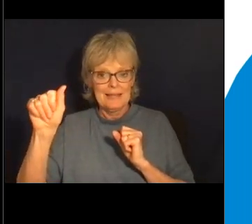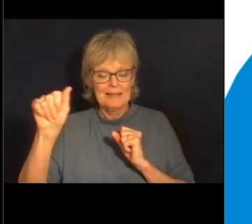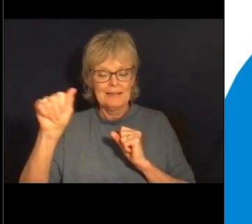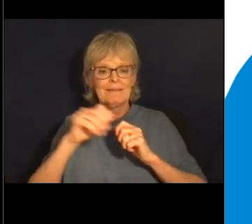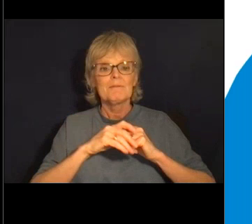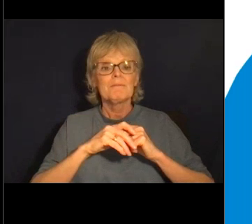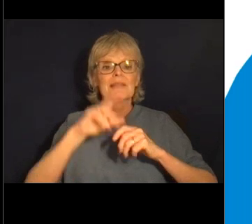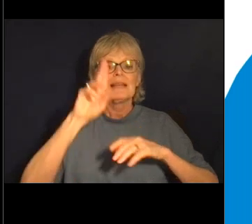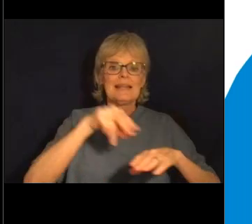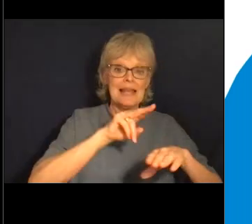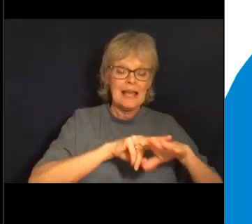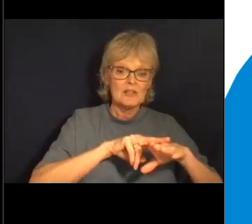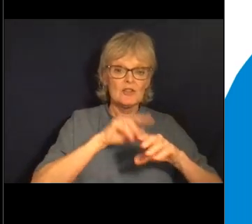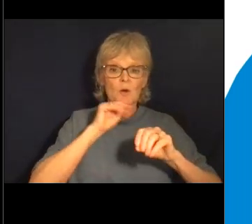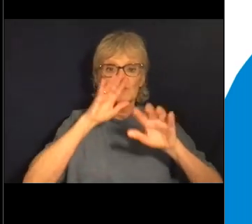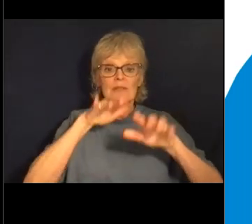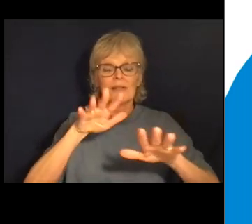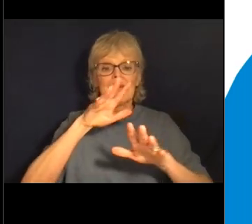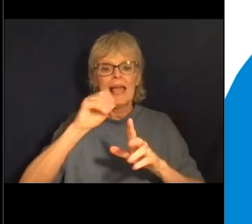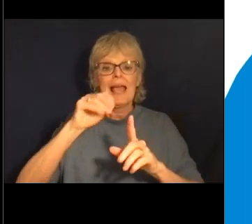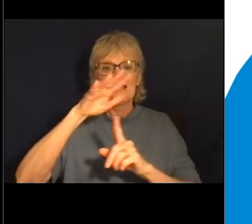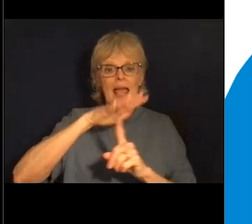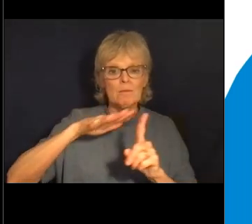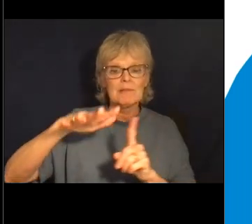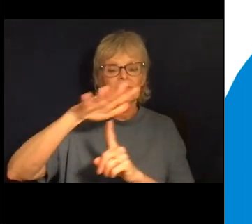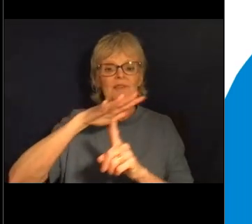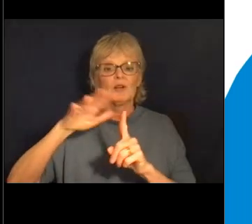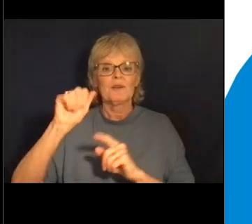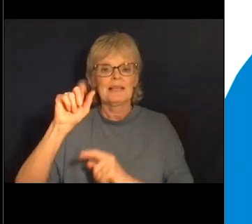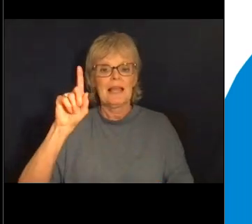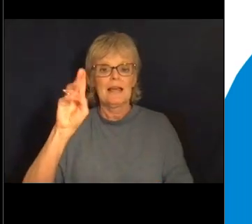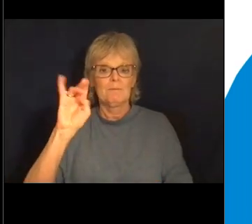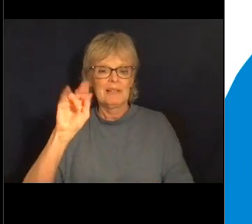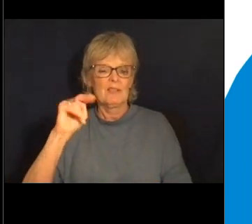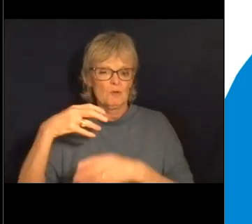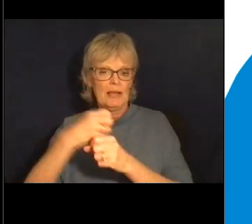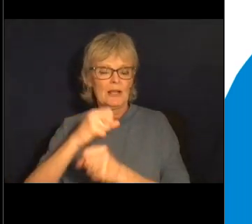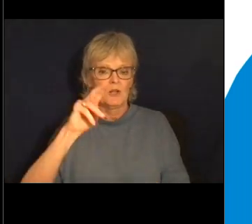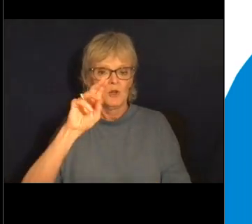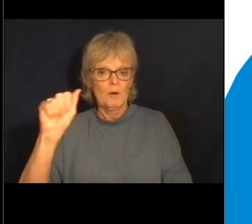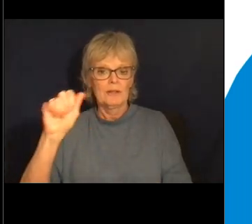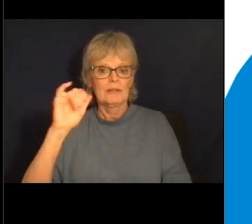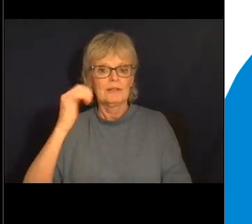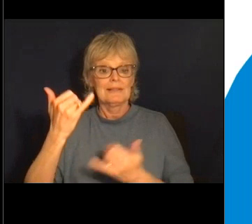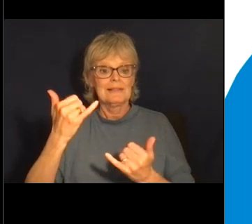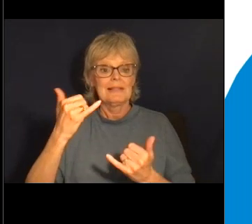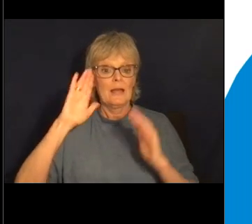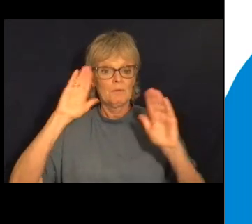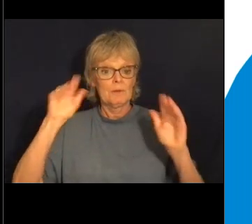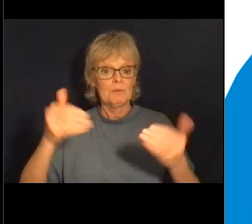or The National Oceanic and Atmospheric Administration. Today, we are introducing to you, Sean Waugh,